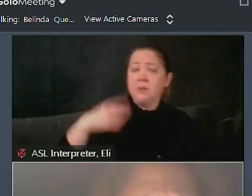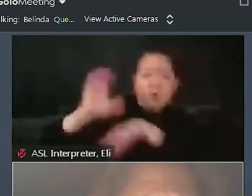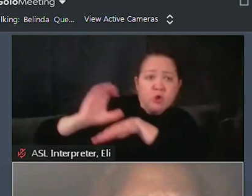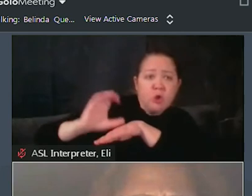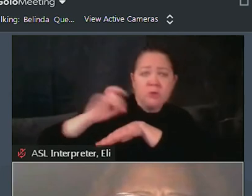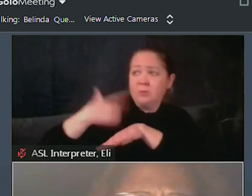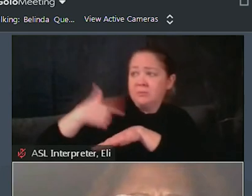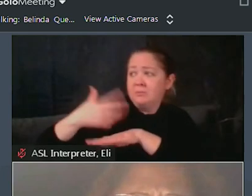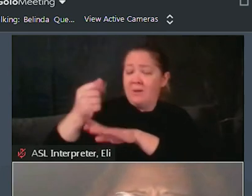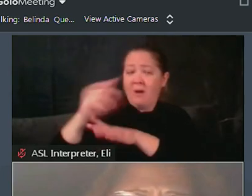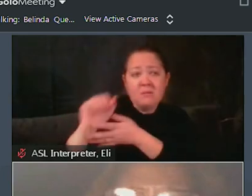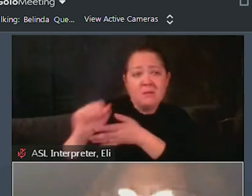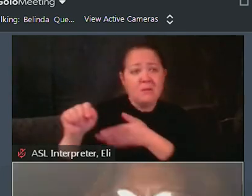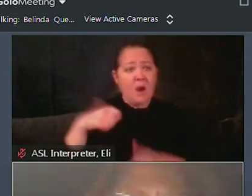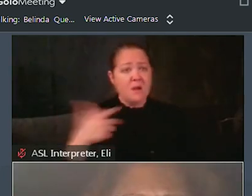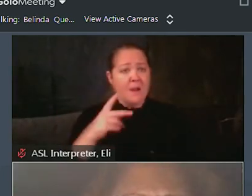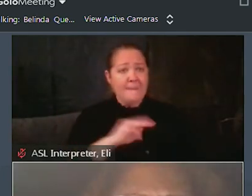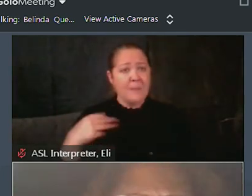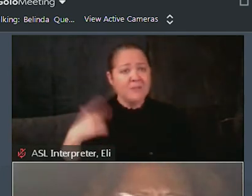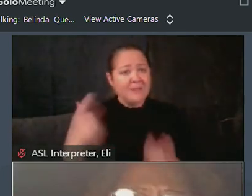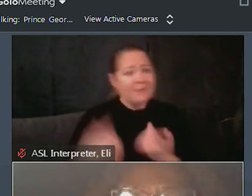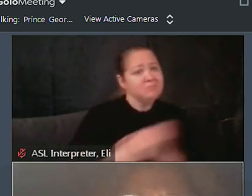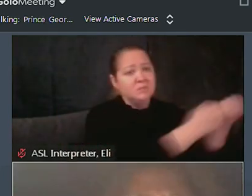trenches, I wonder once a week. Hold on a second, hold on a second.